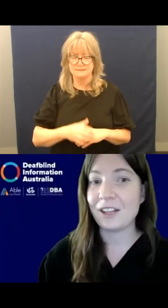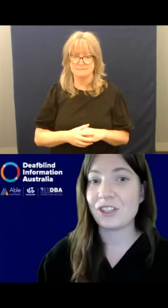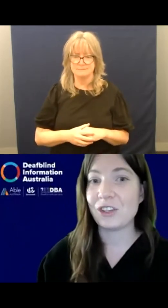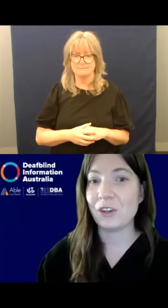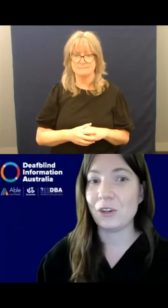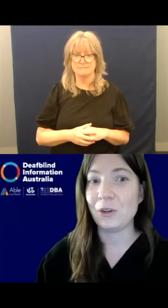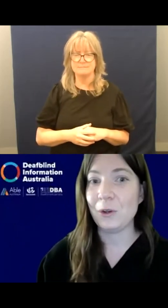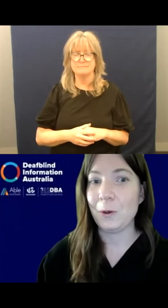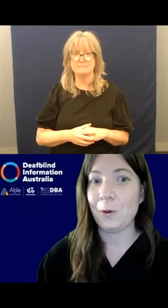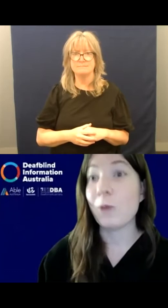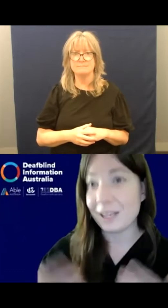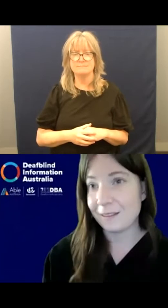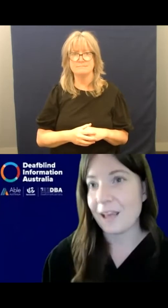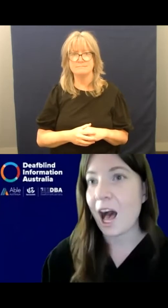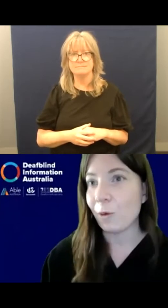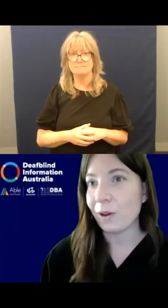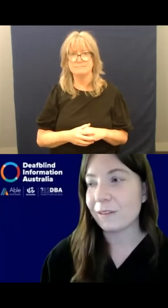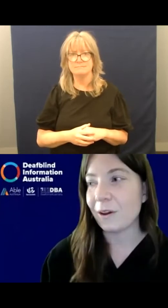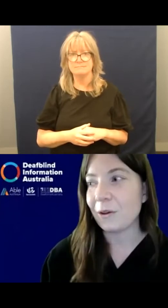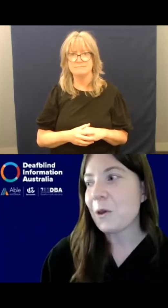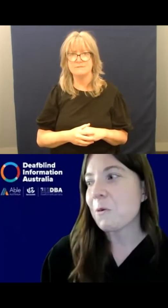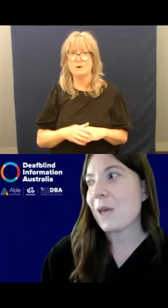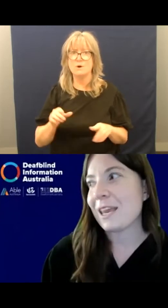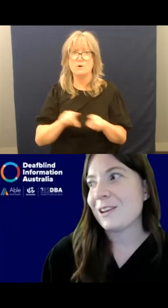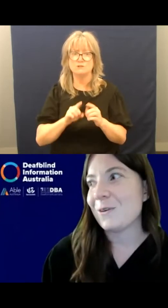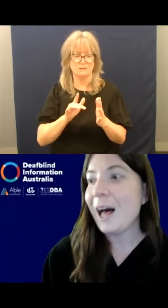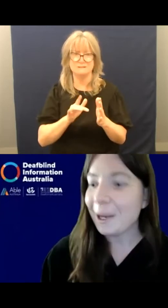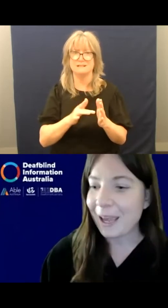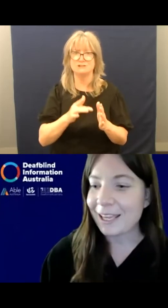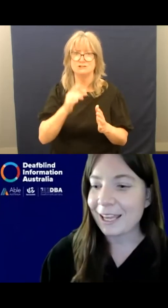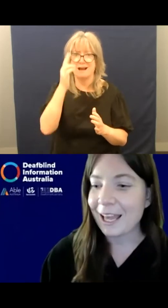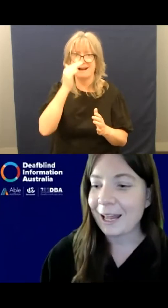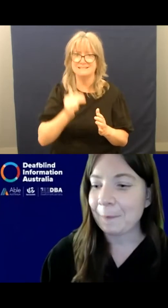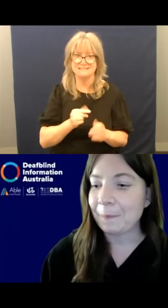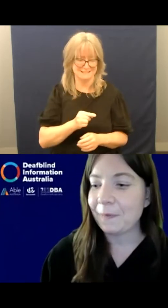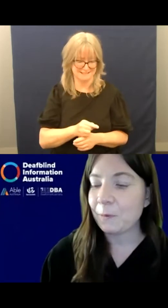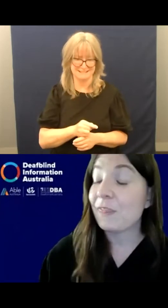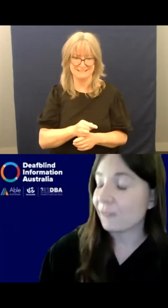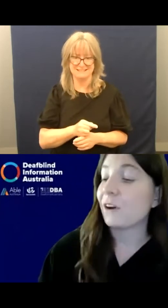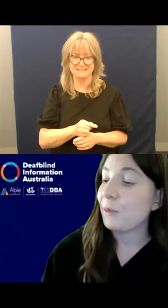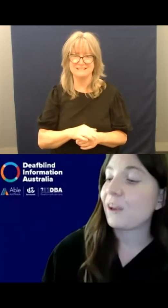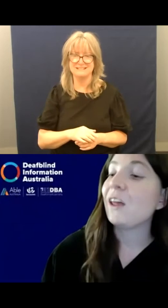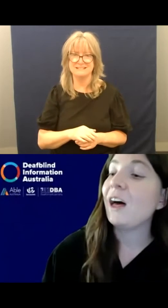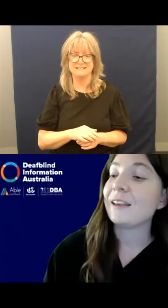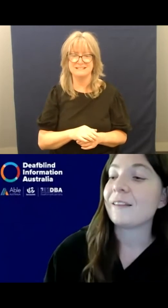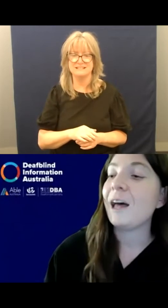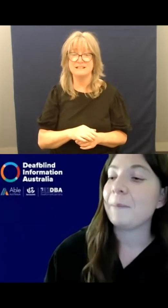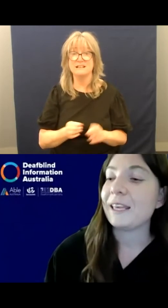to witness the art work. When the client is art making,